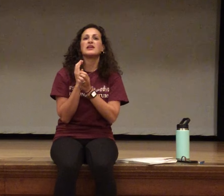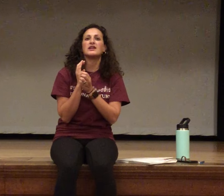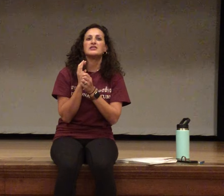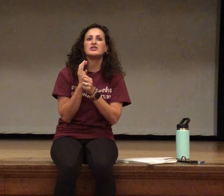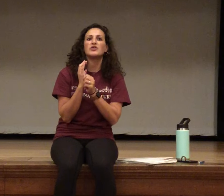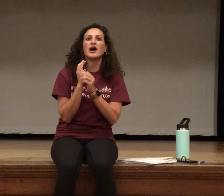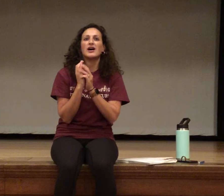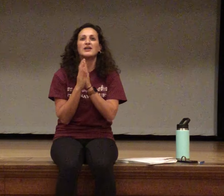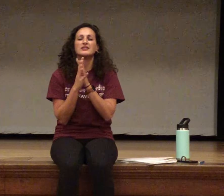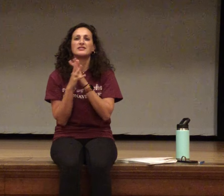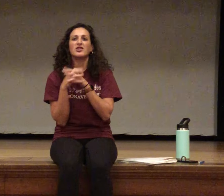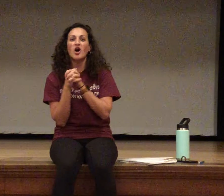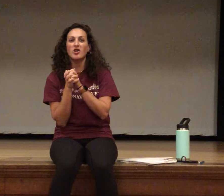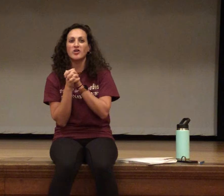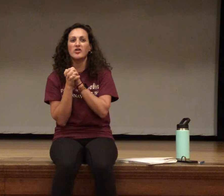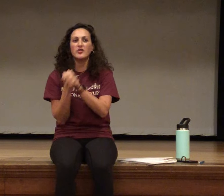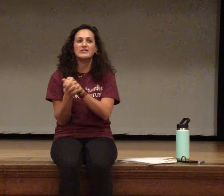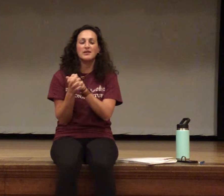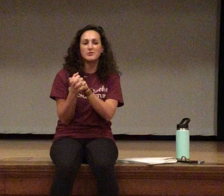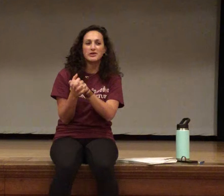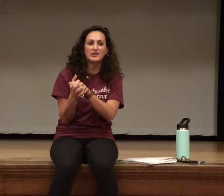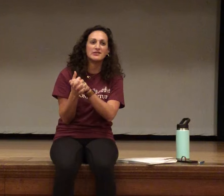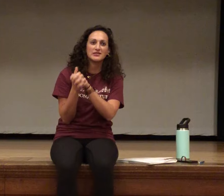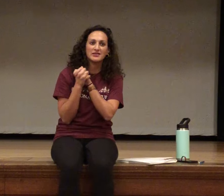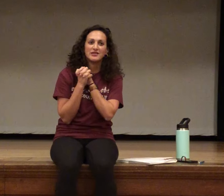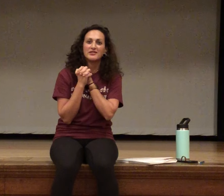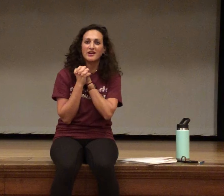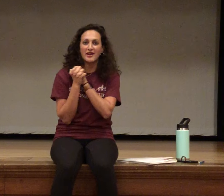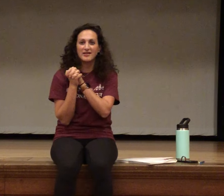sign to you guys a color and you guys tell me what it is okay